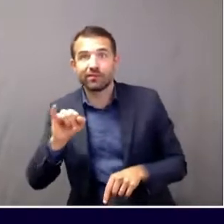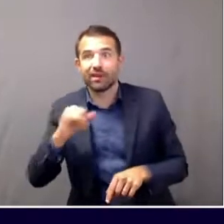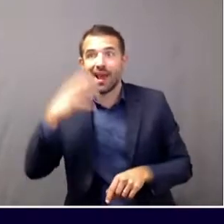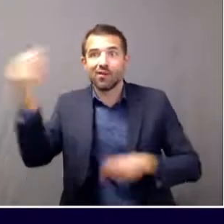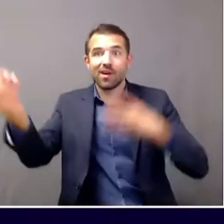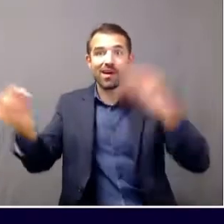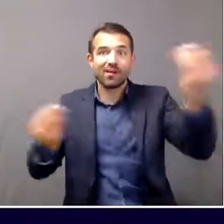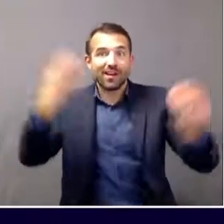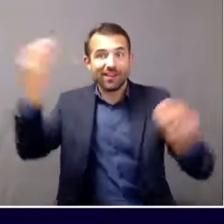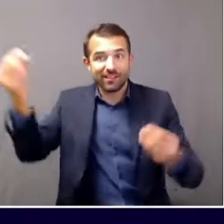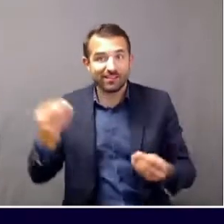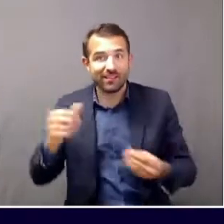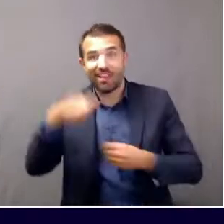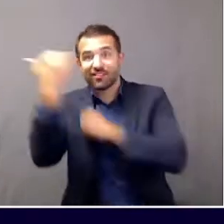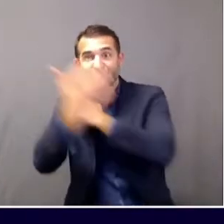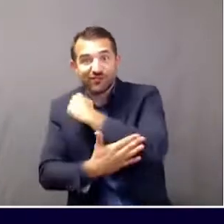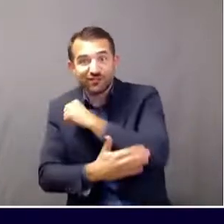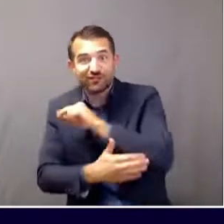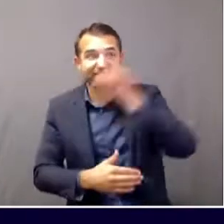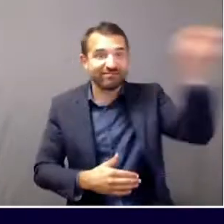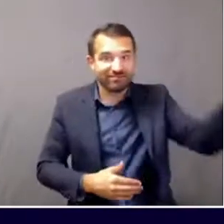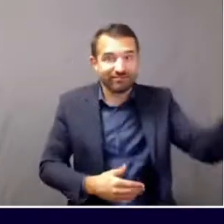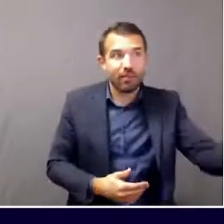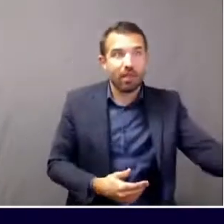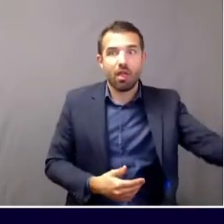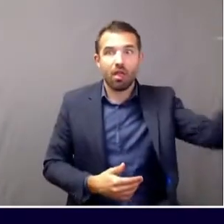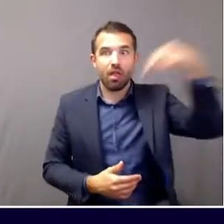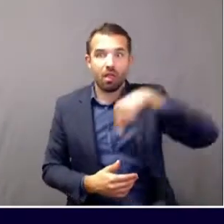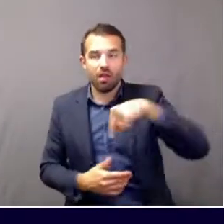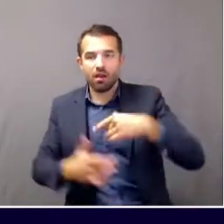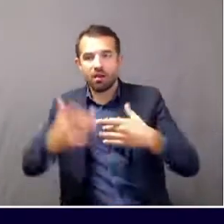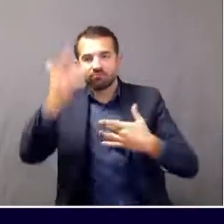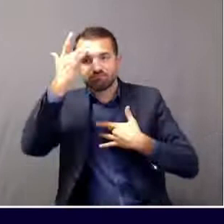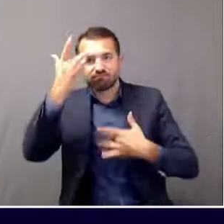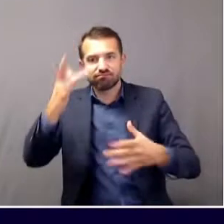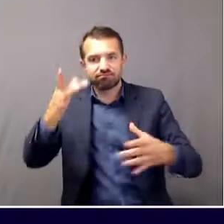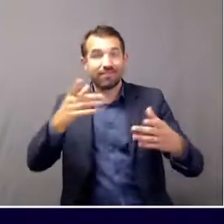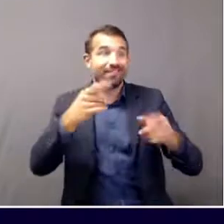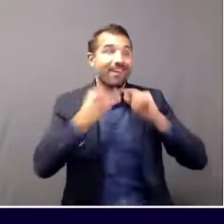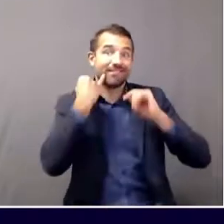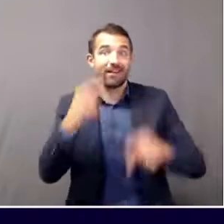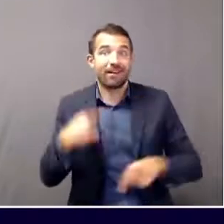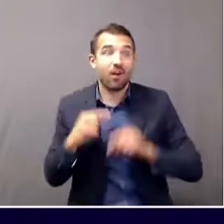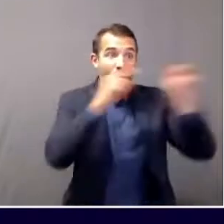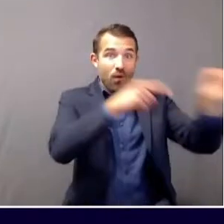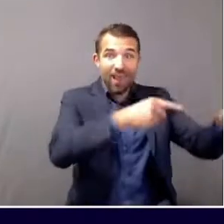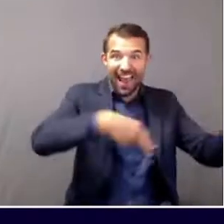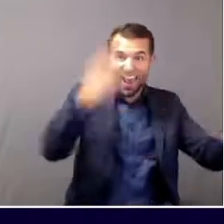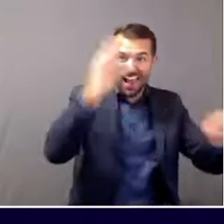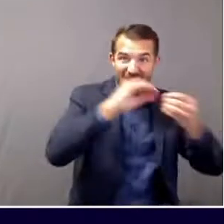up the virus when they happen to